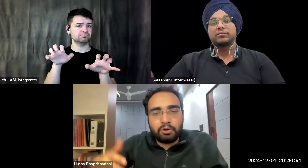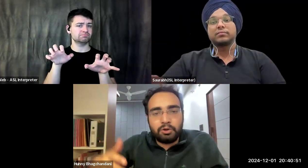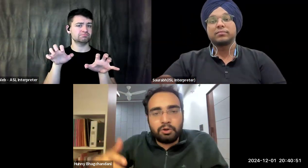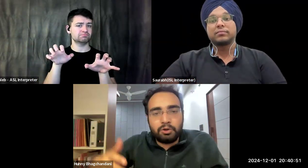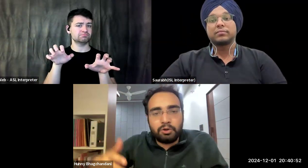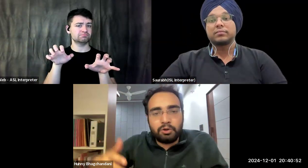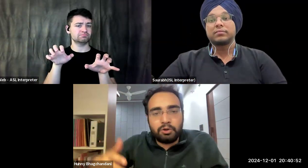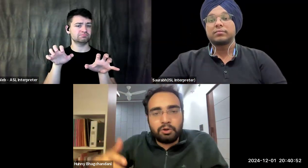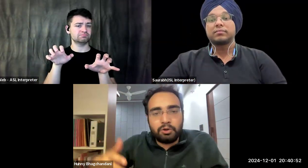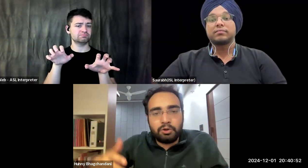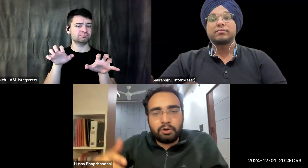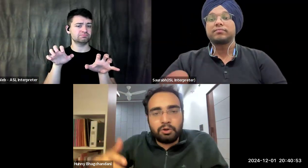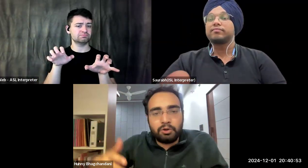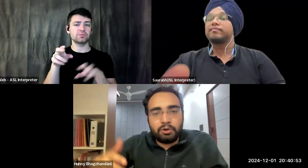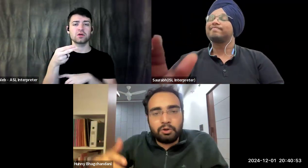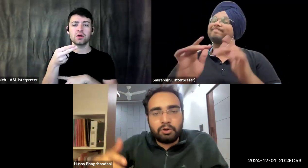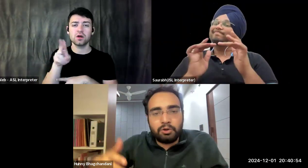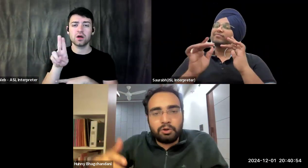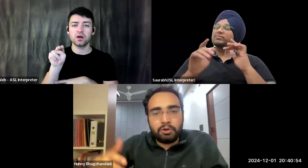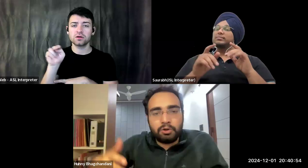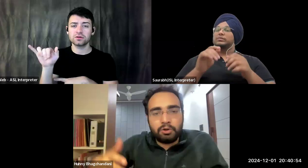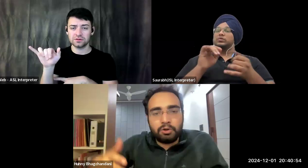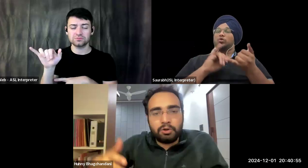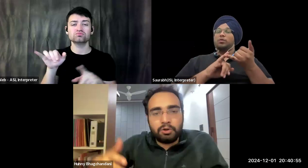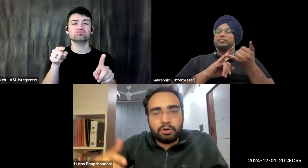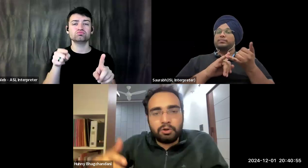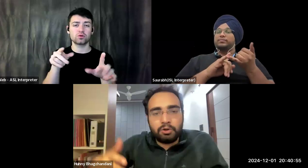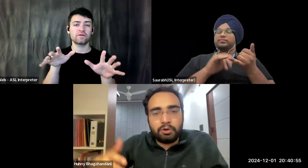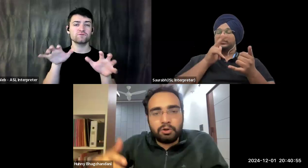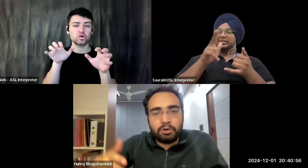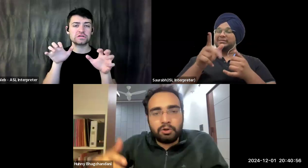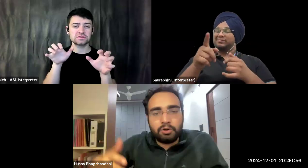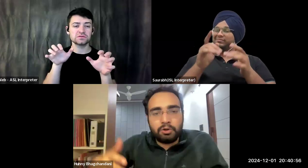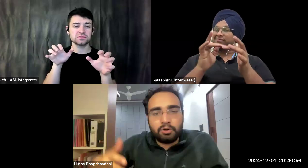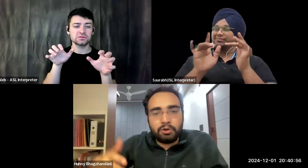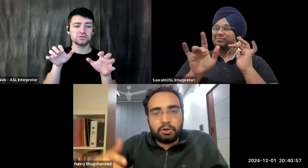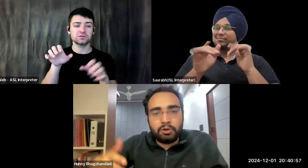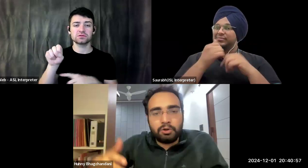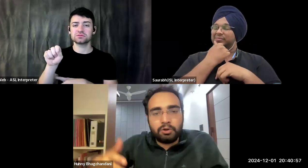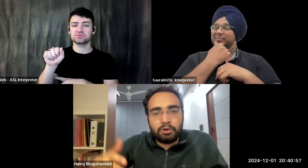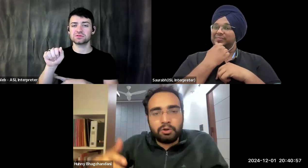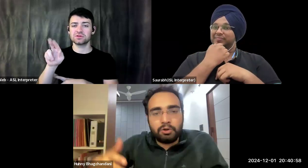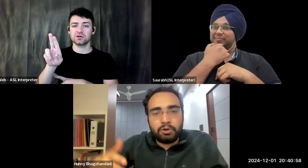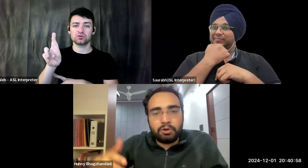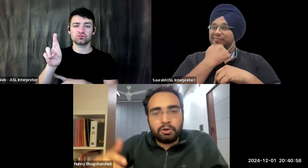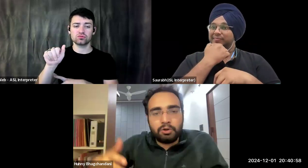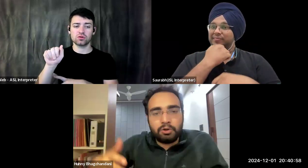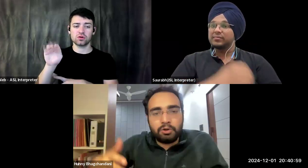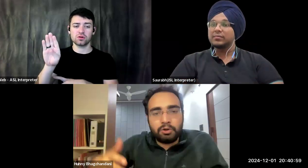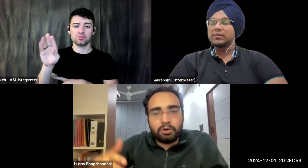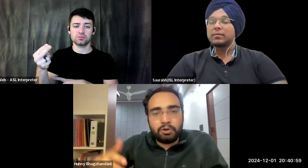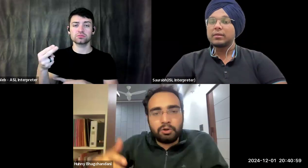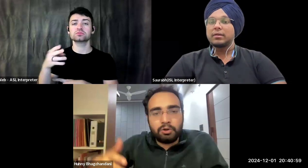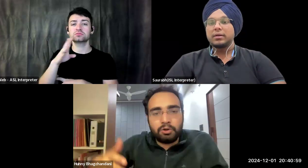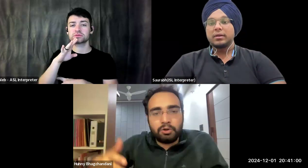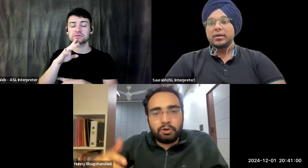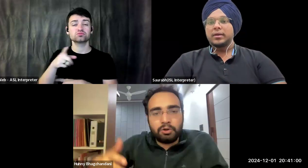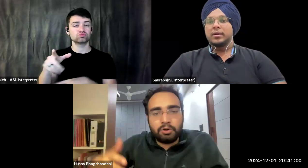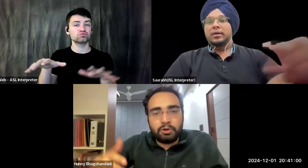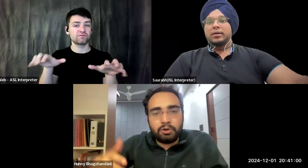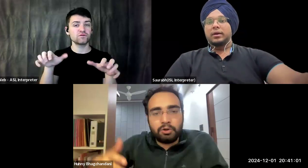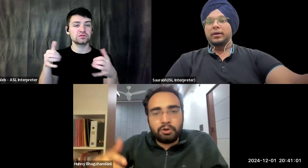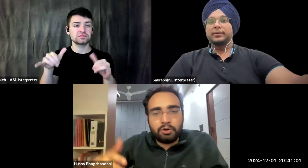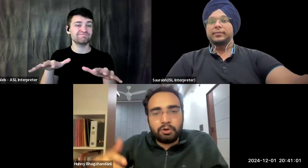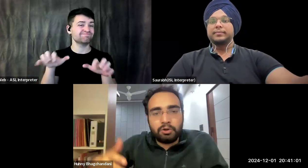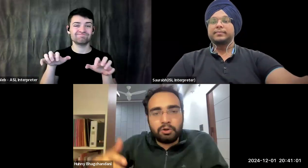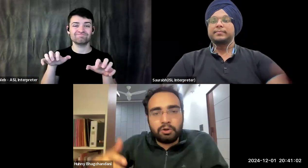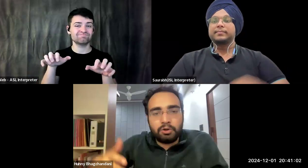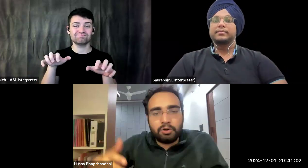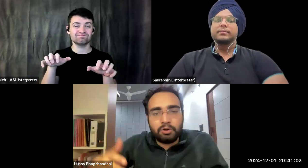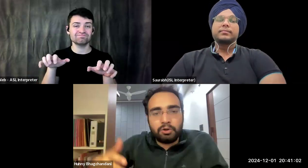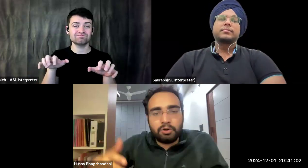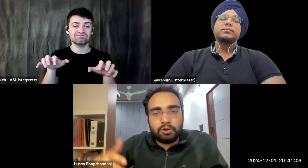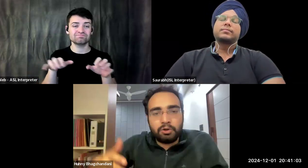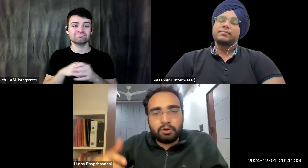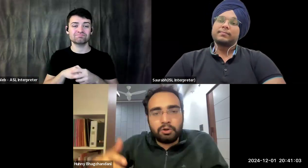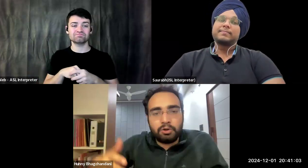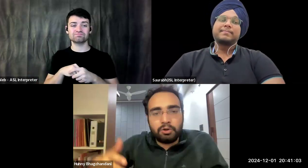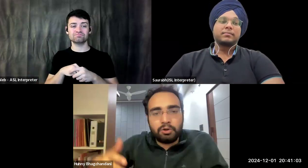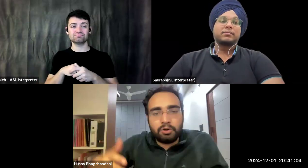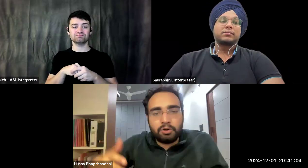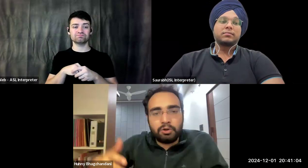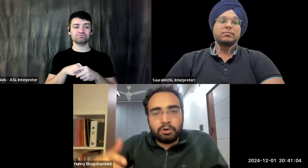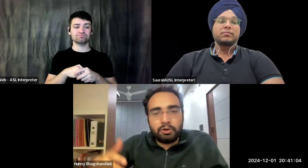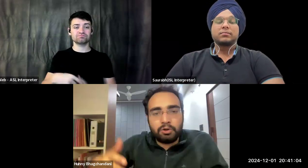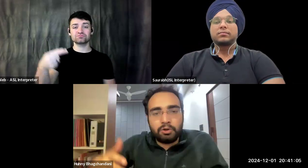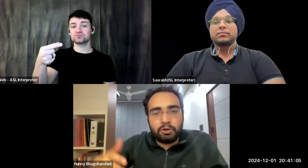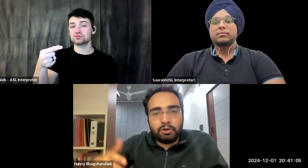[Saurabh speaking] Hunny, I think you are freezing. Your voice is breaking.